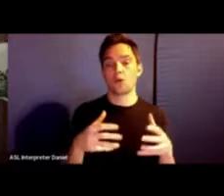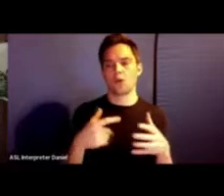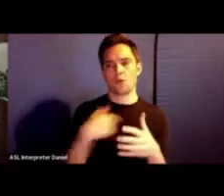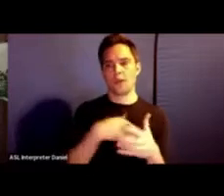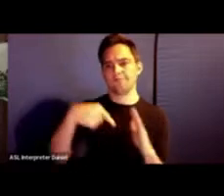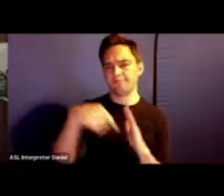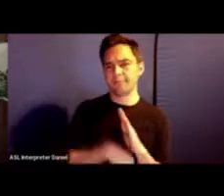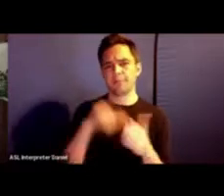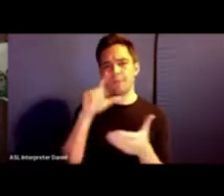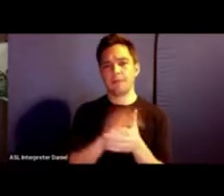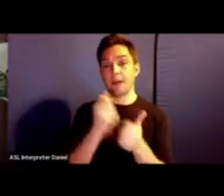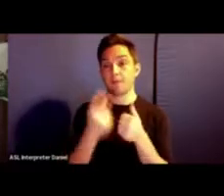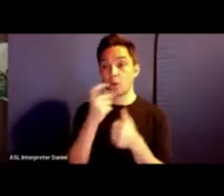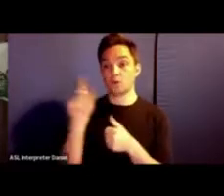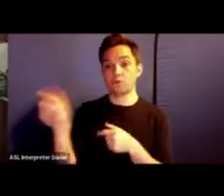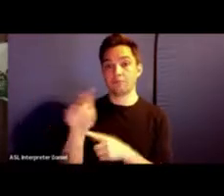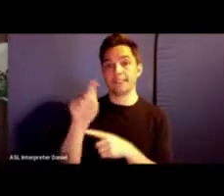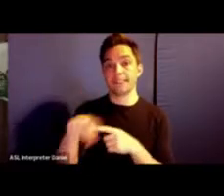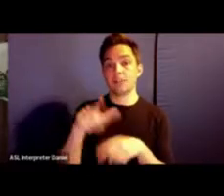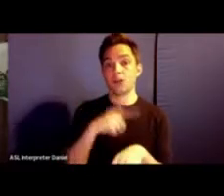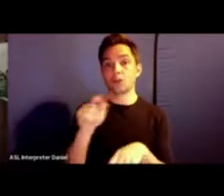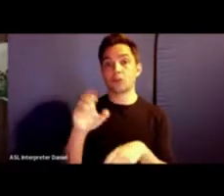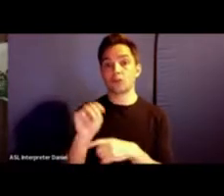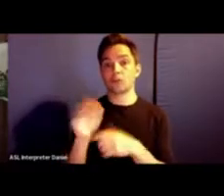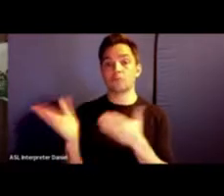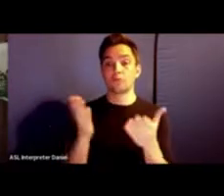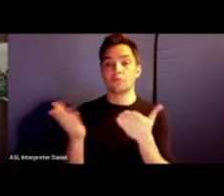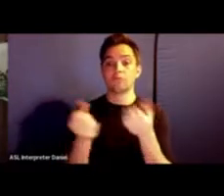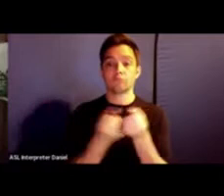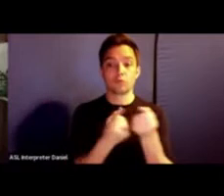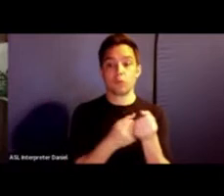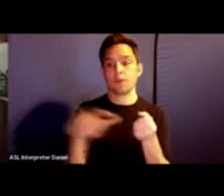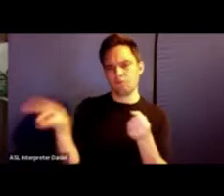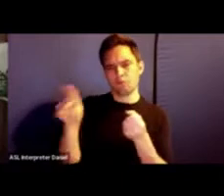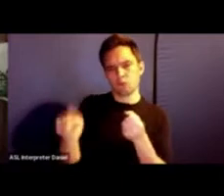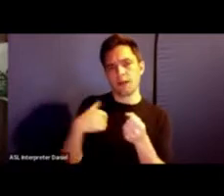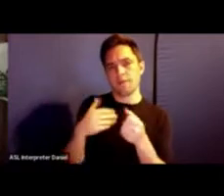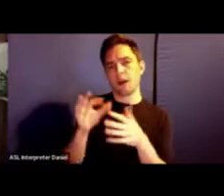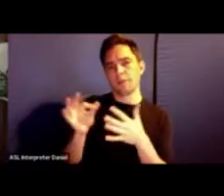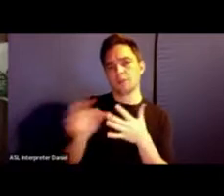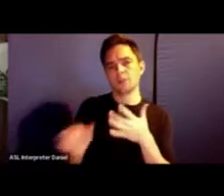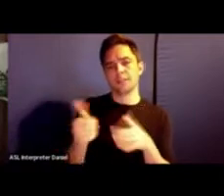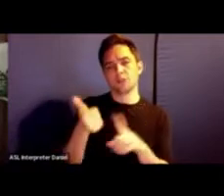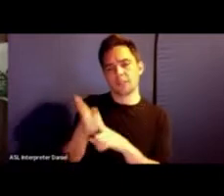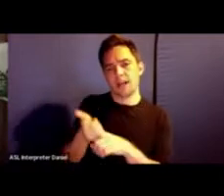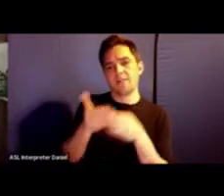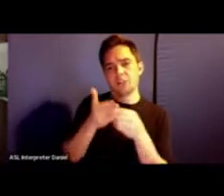everyone who needs long term services and supports should really have the option to self direct and get to make meaningful decisions about their